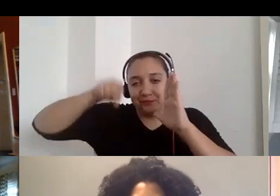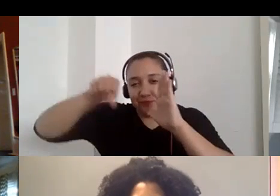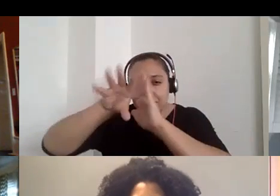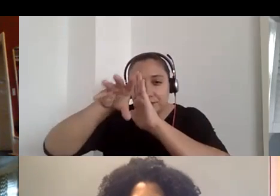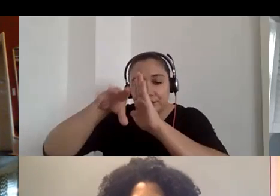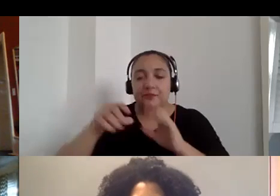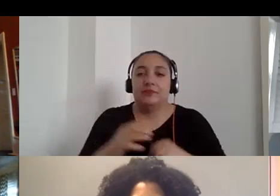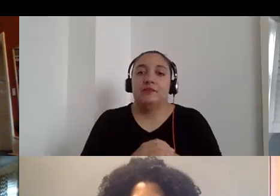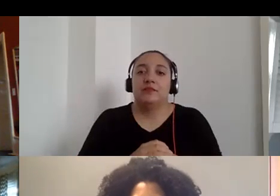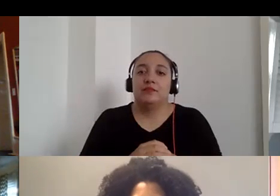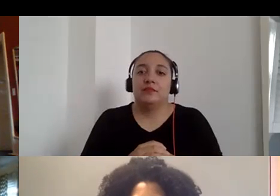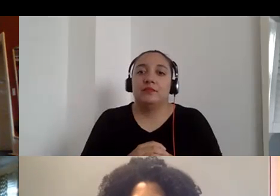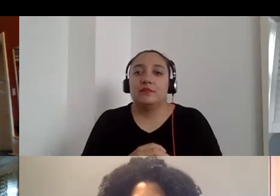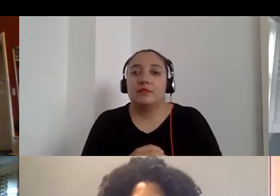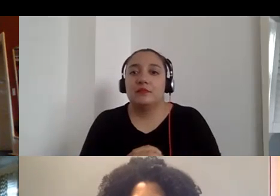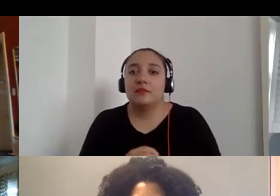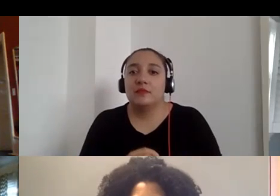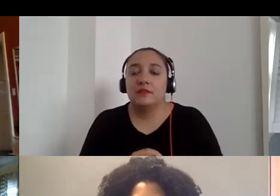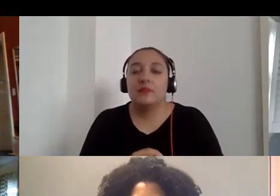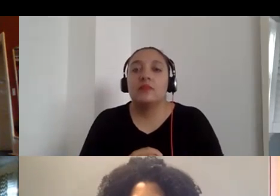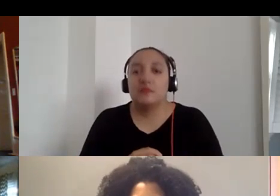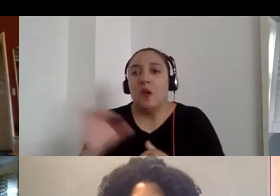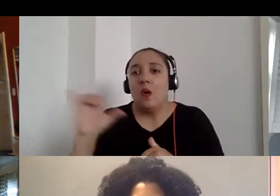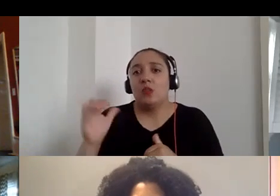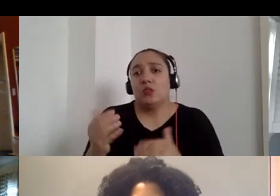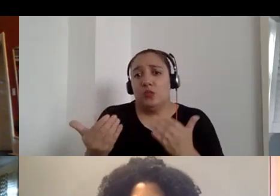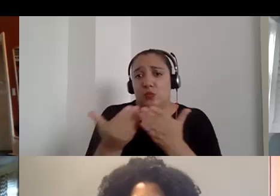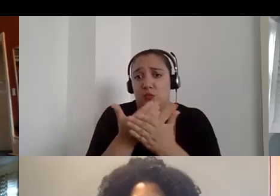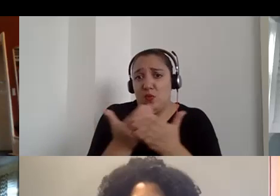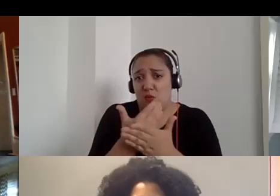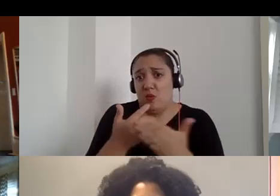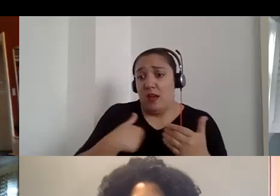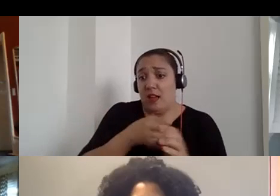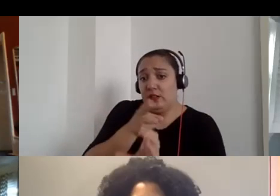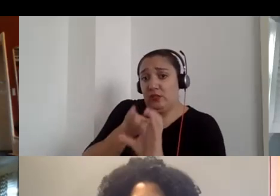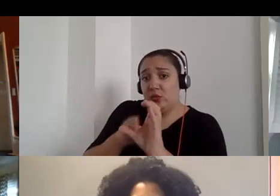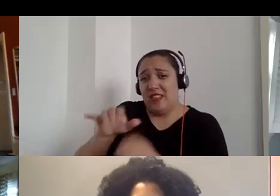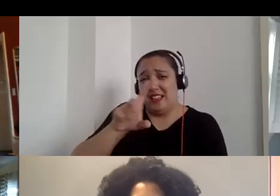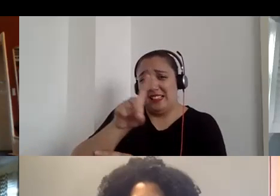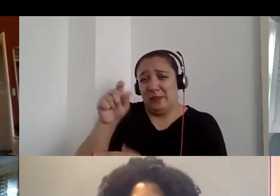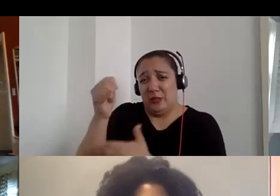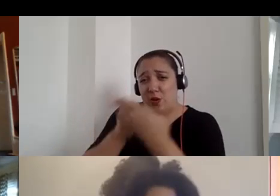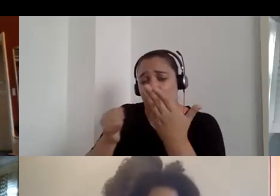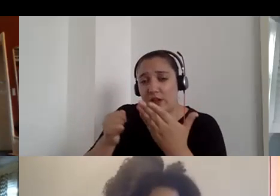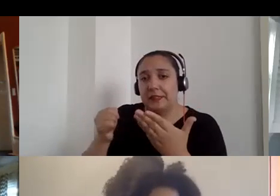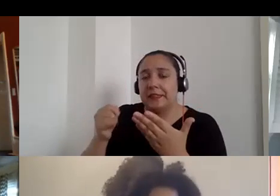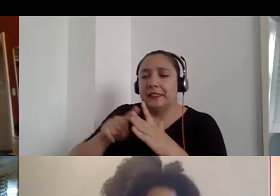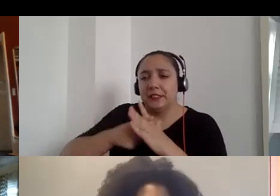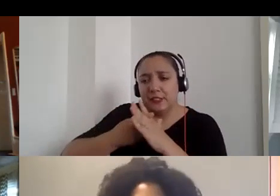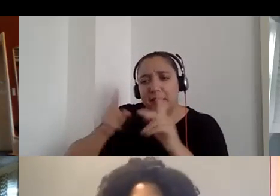I have recently entered the space of disability arts. You know, coming into my own disability as